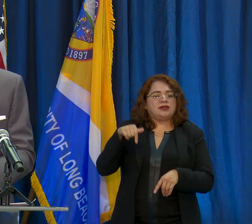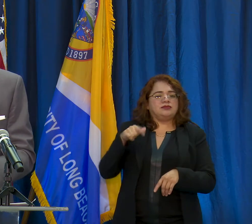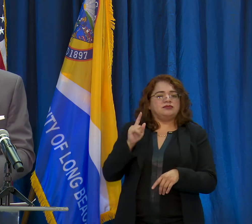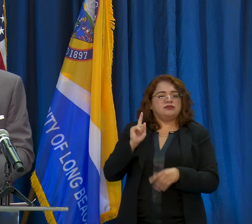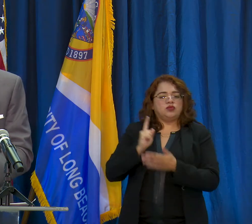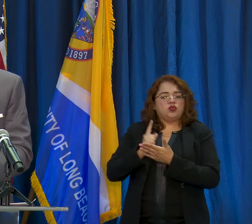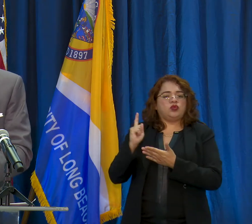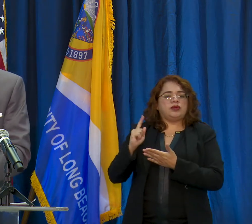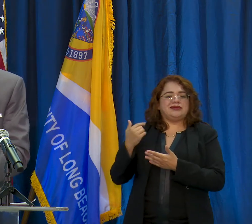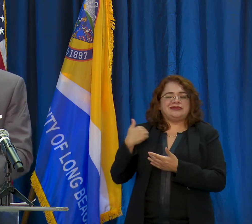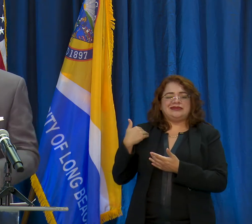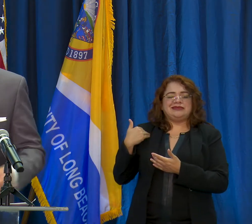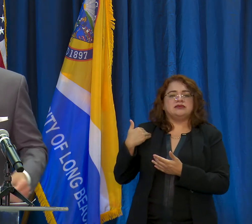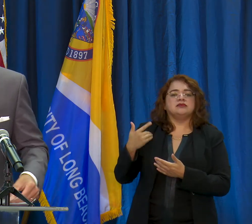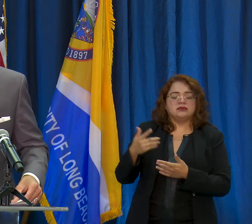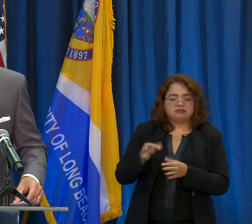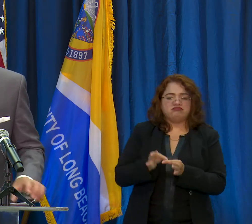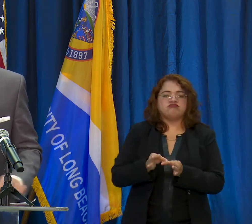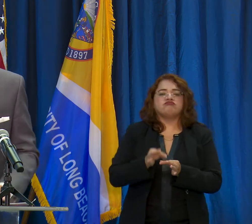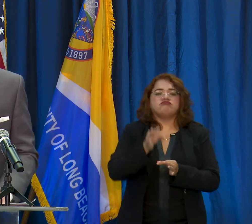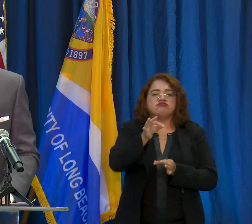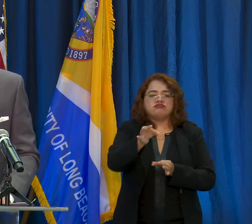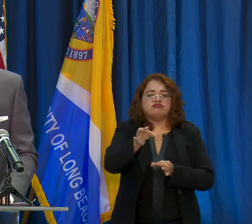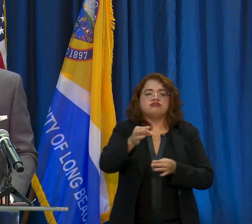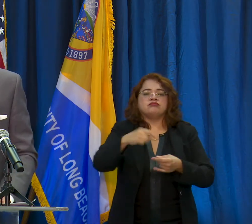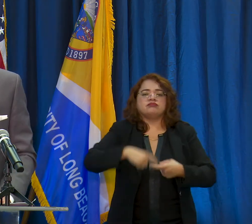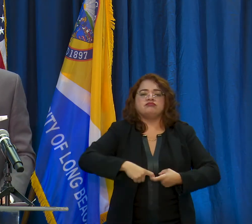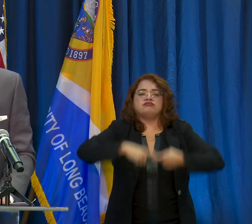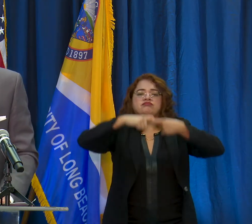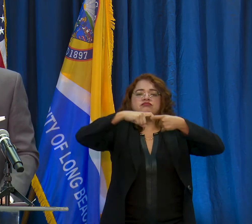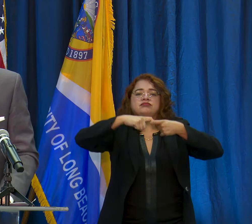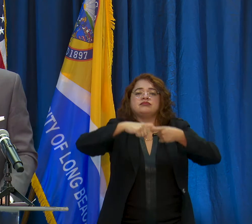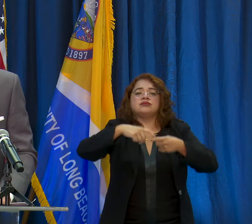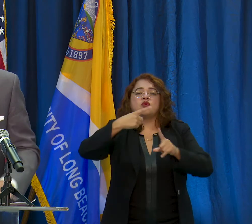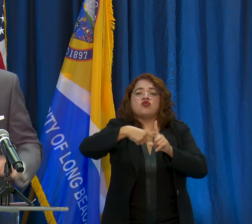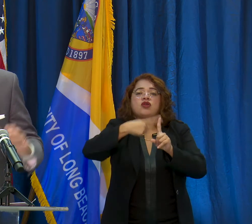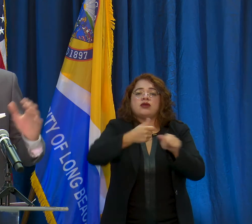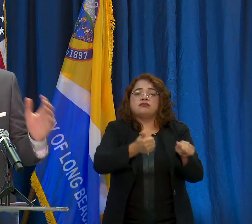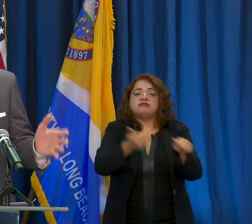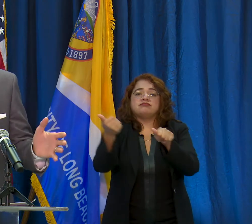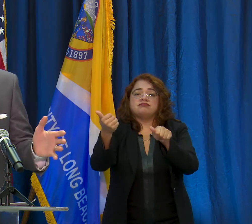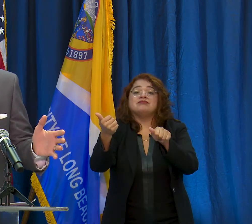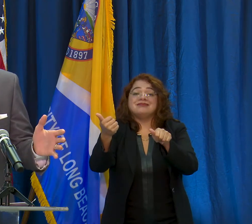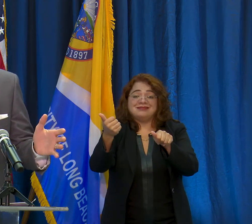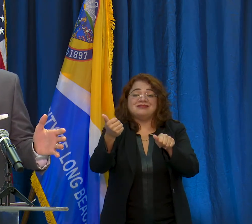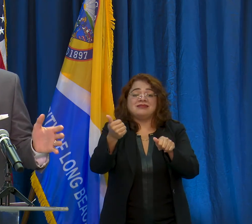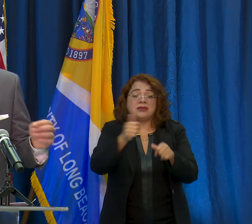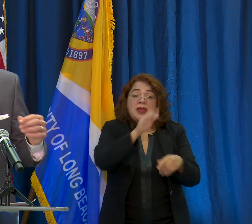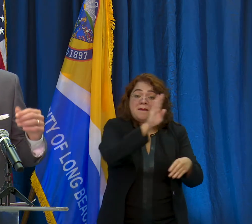and the Mayor extended a moratorium on evictions for both businesses